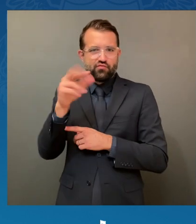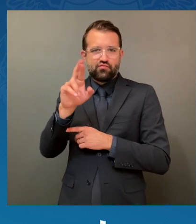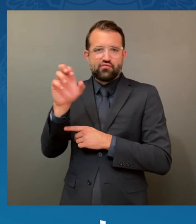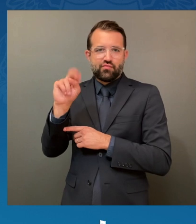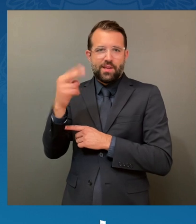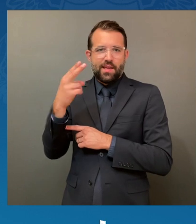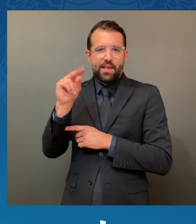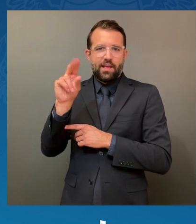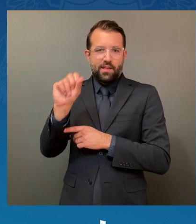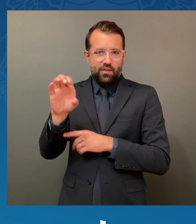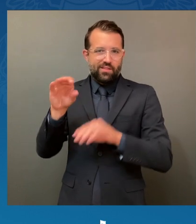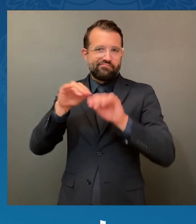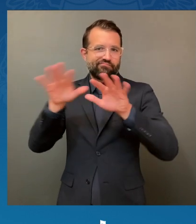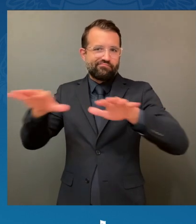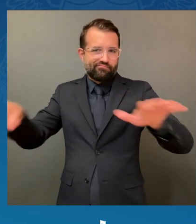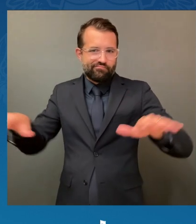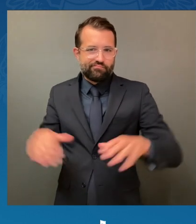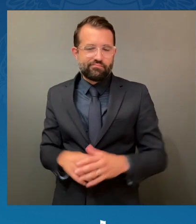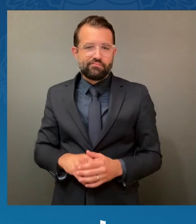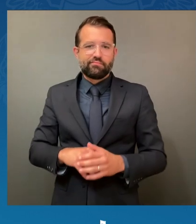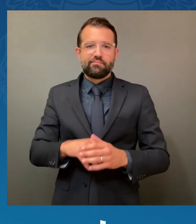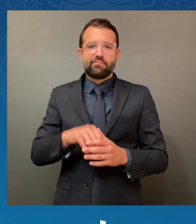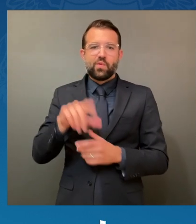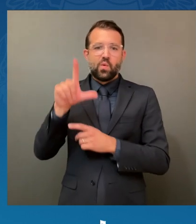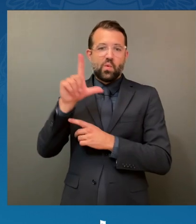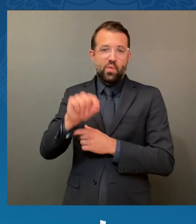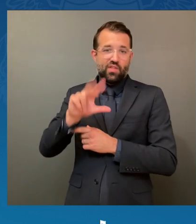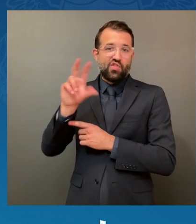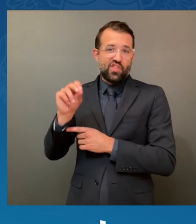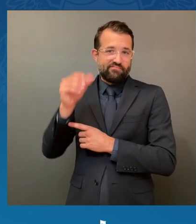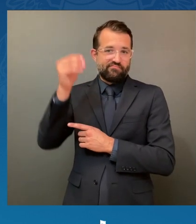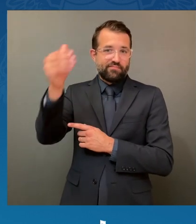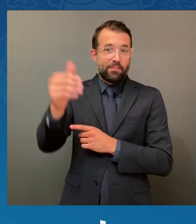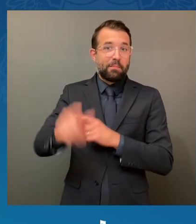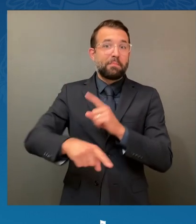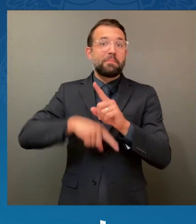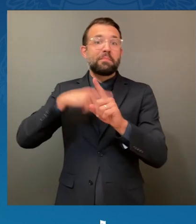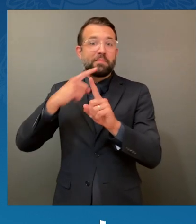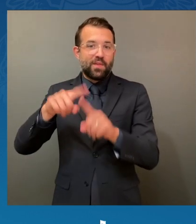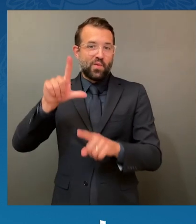And by no later than 2050, we will reach net-zero emissions.